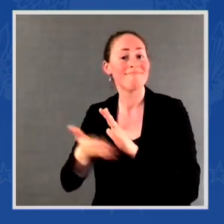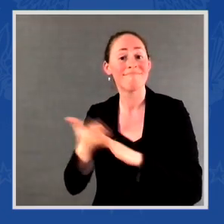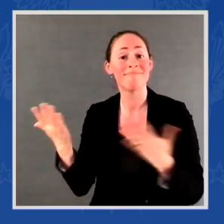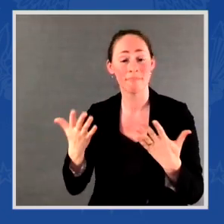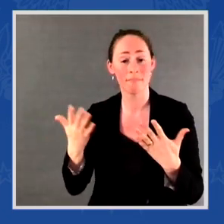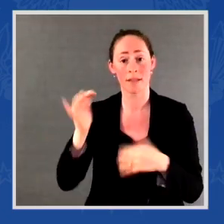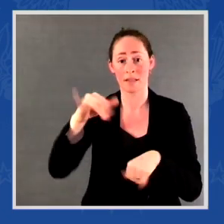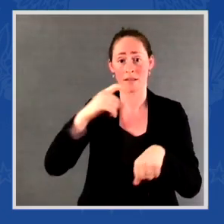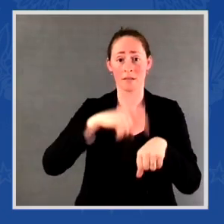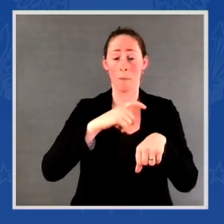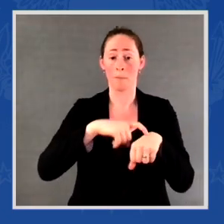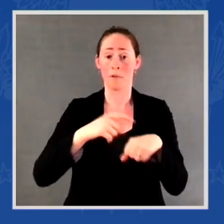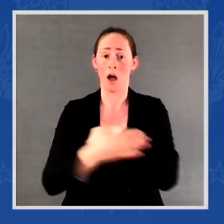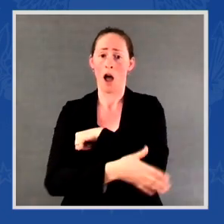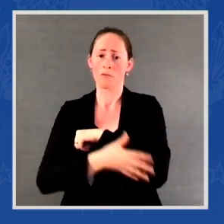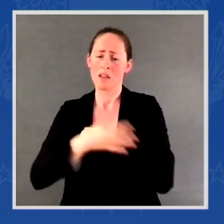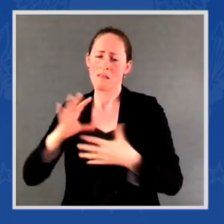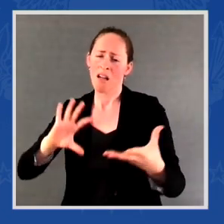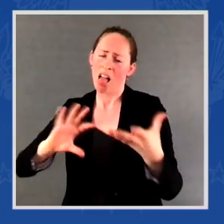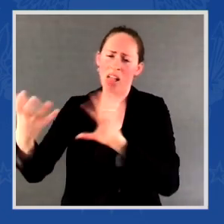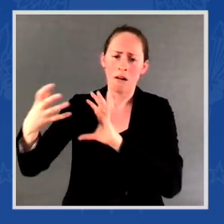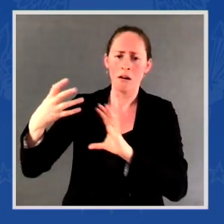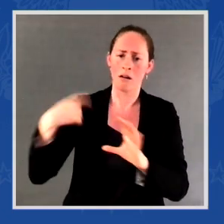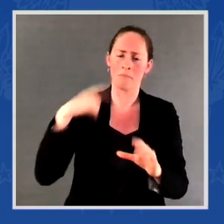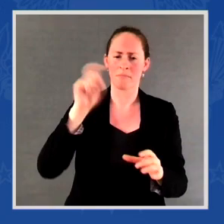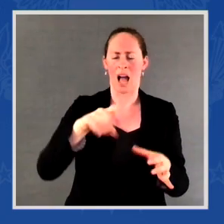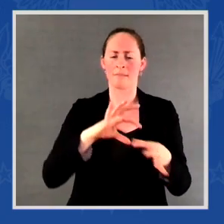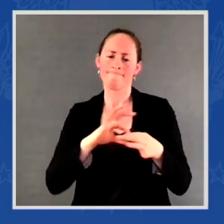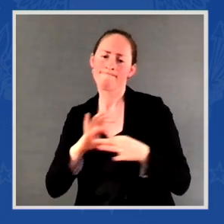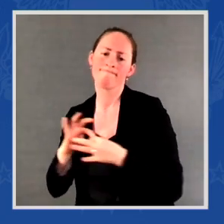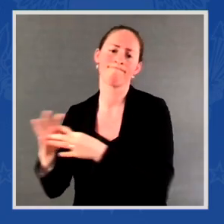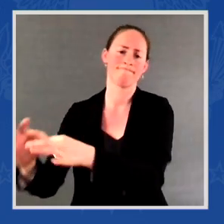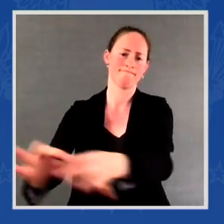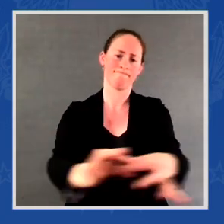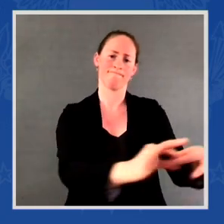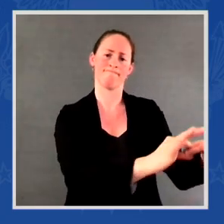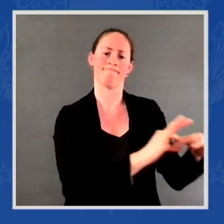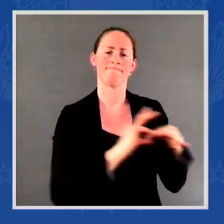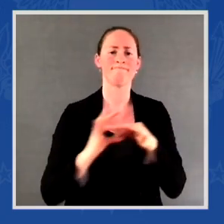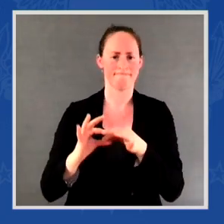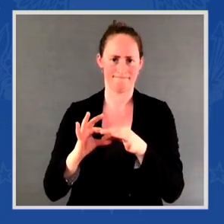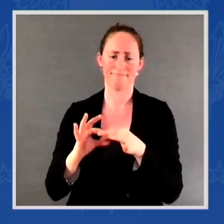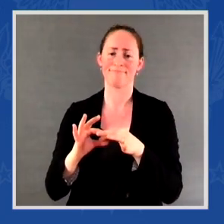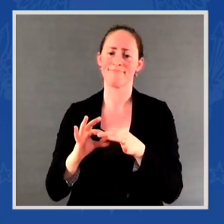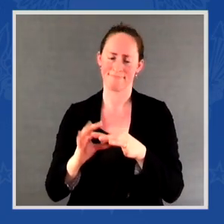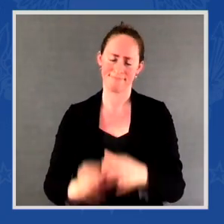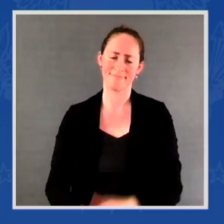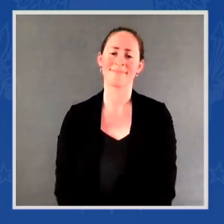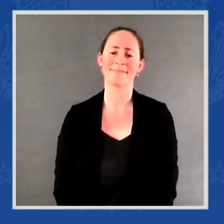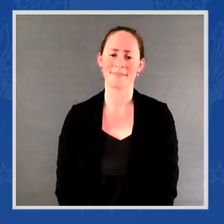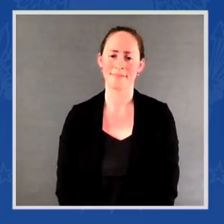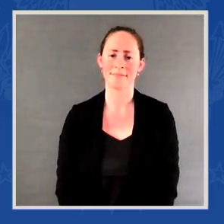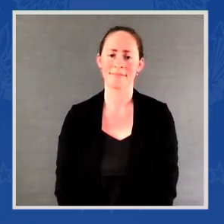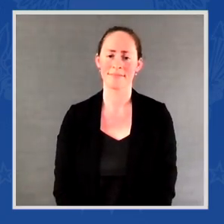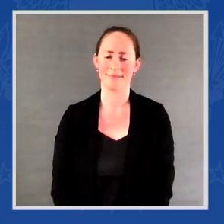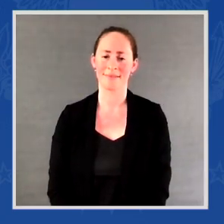Well, folks, it's never been as divided as it is today --